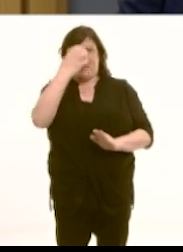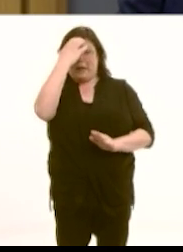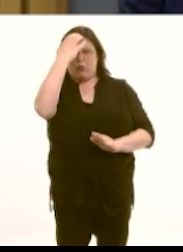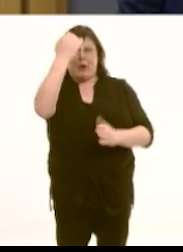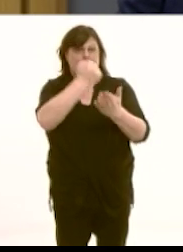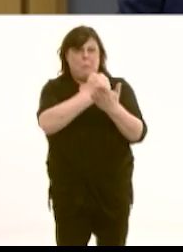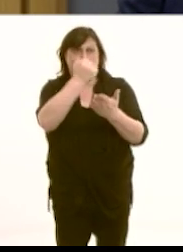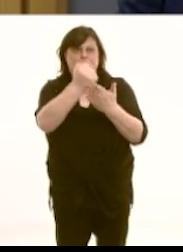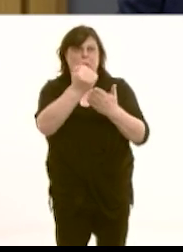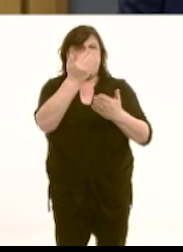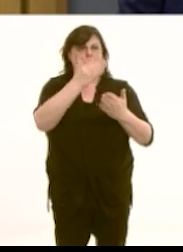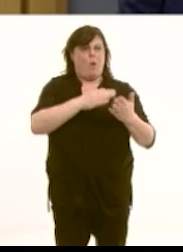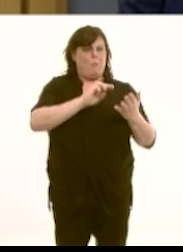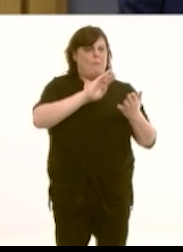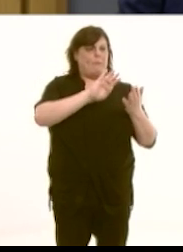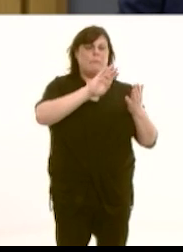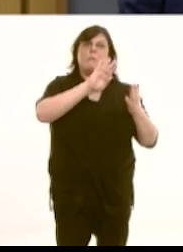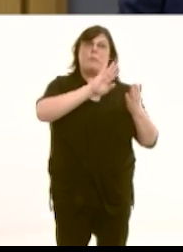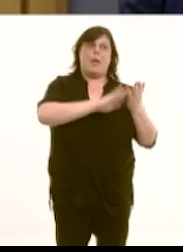the M4 corridor and the A55.